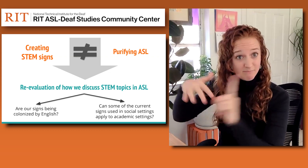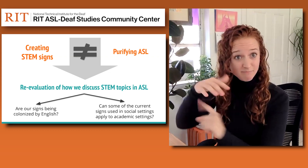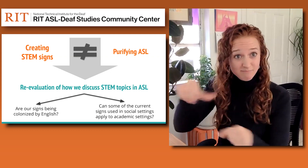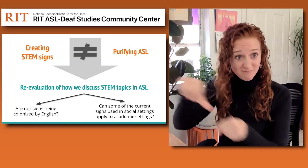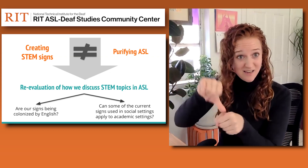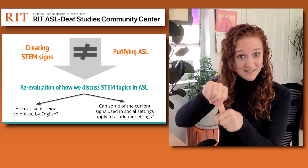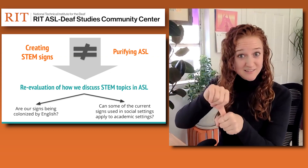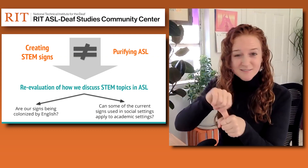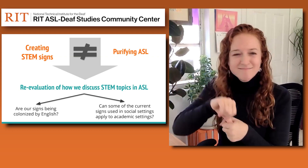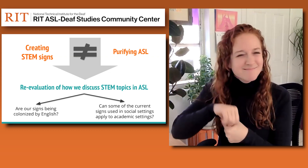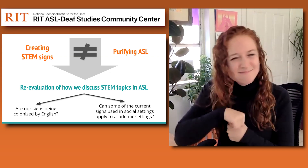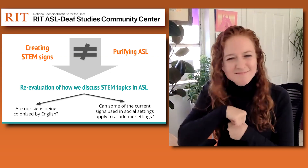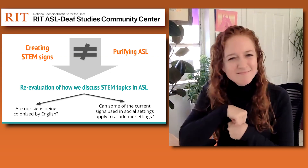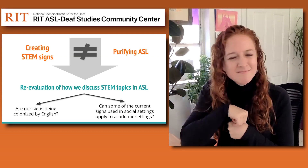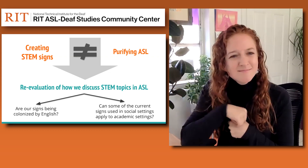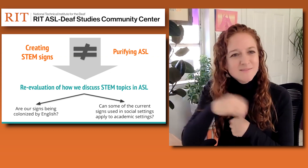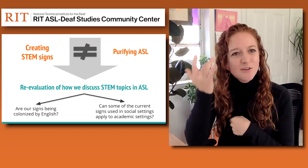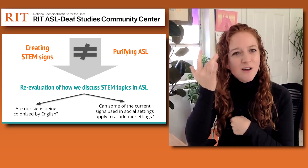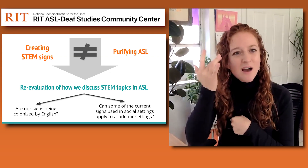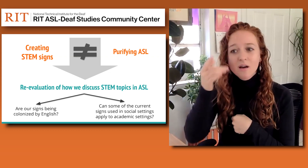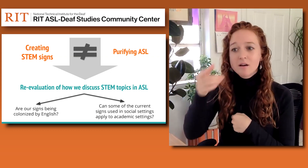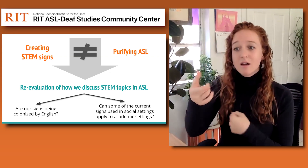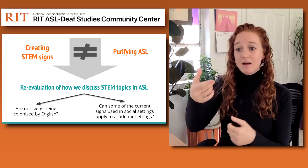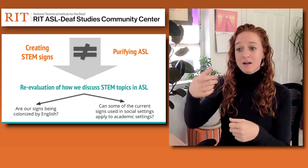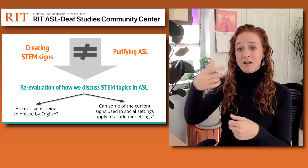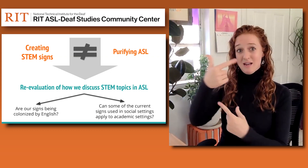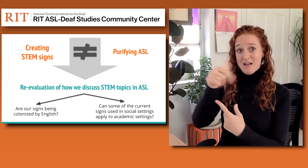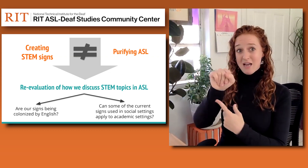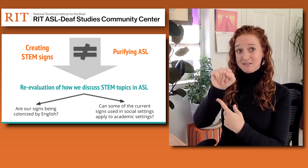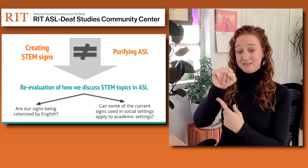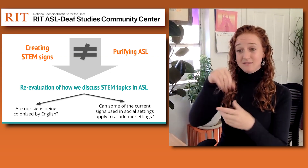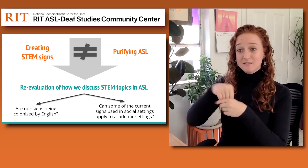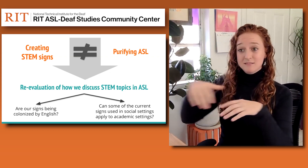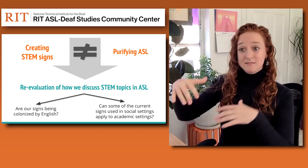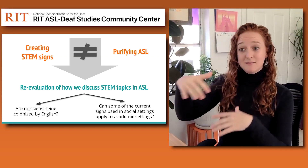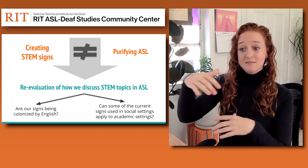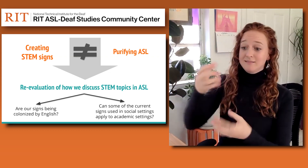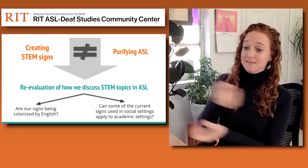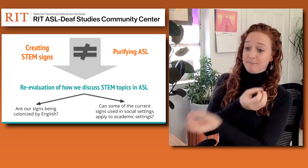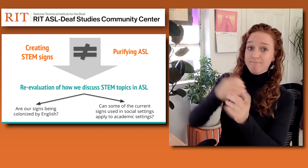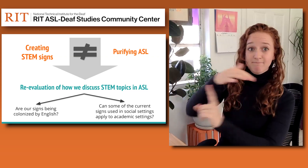But can we use that in scientific gas or gas in the air?